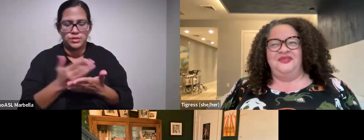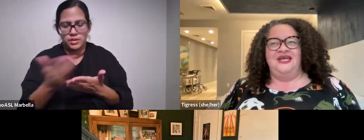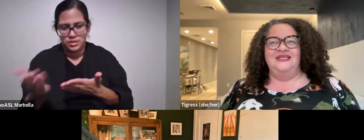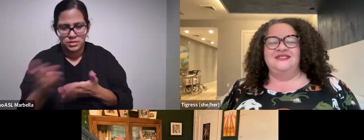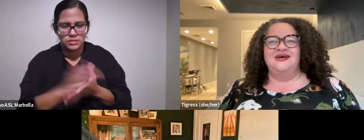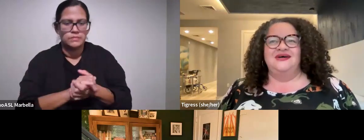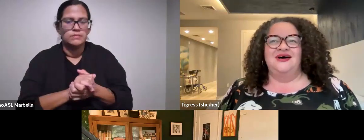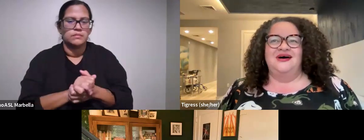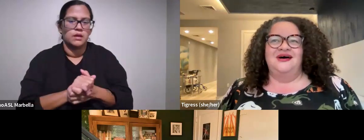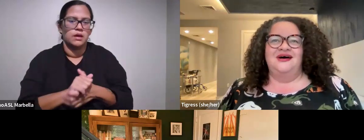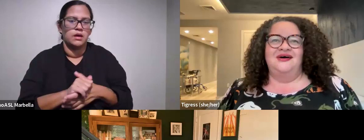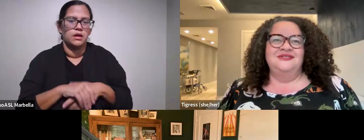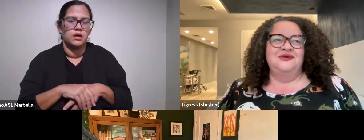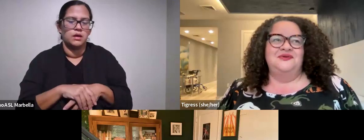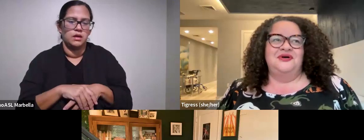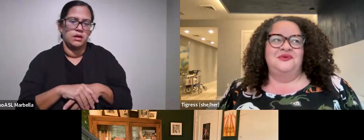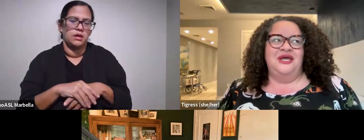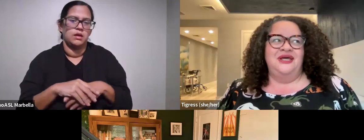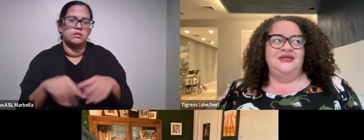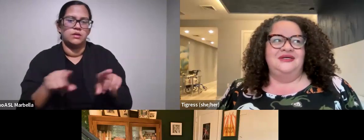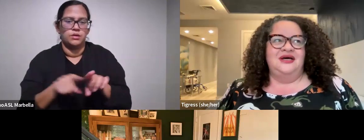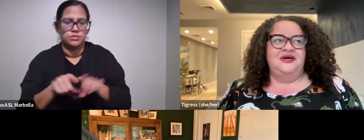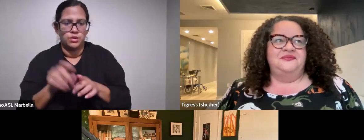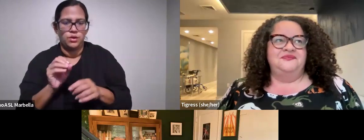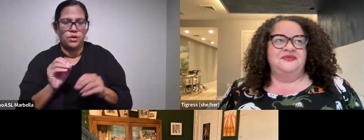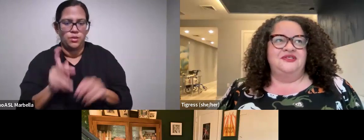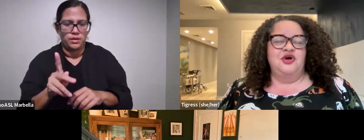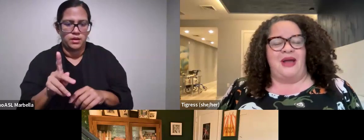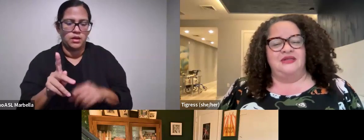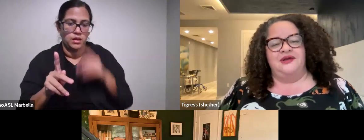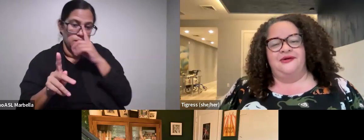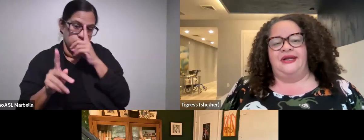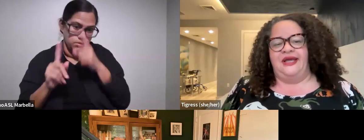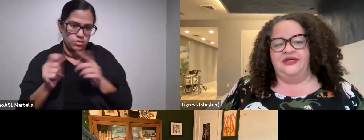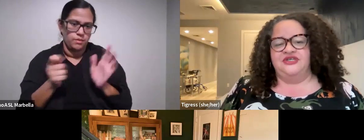It is also okay to go back later and engage.